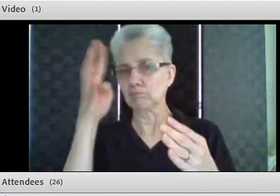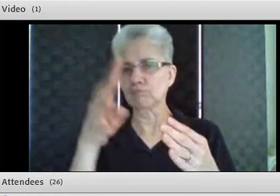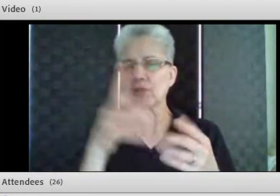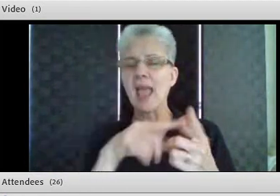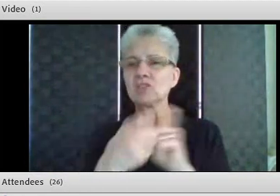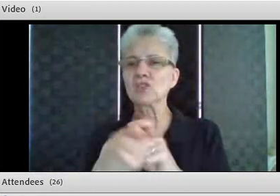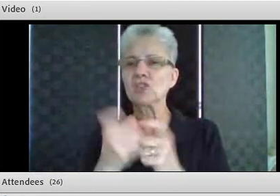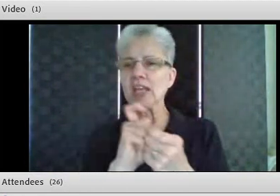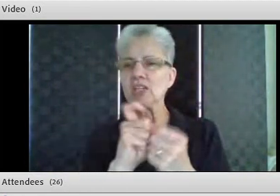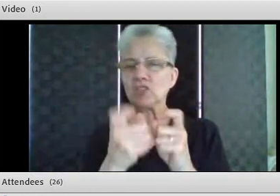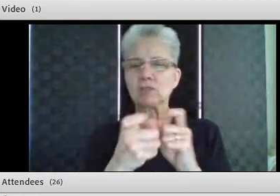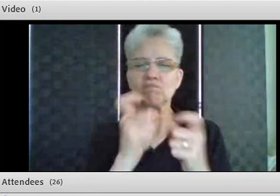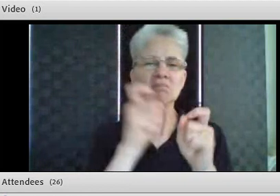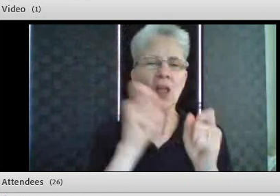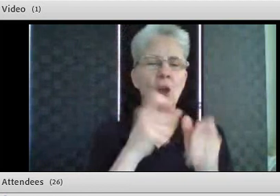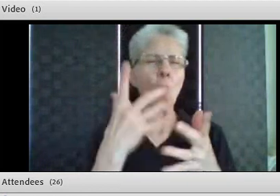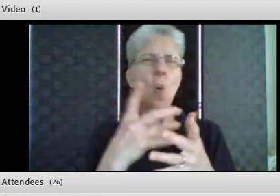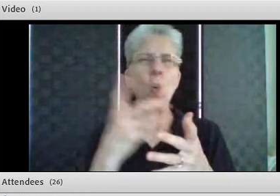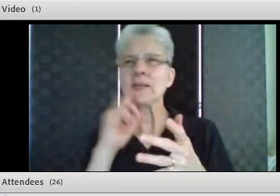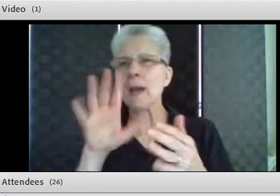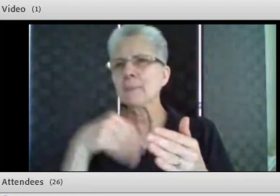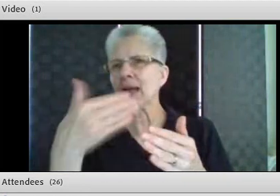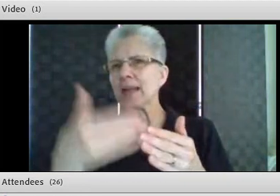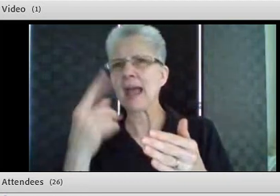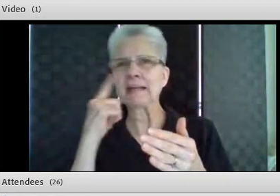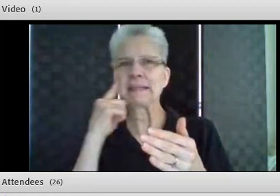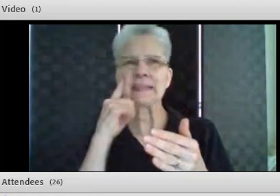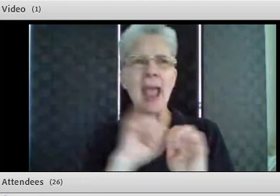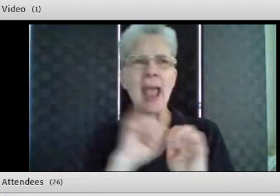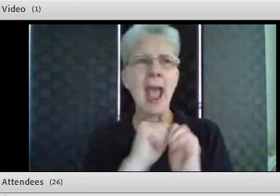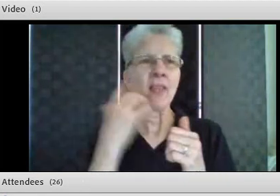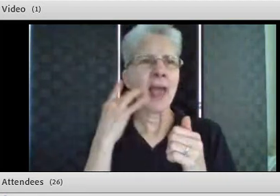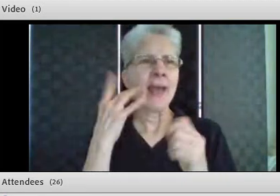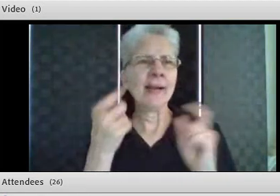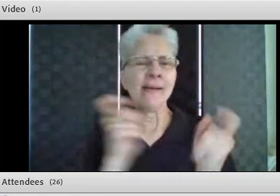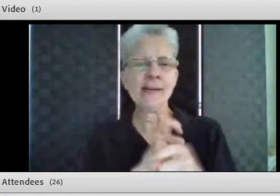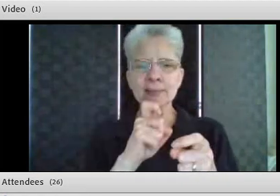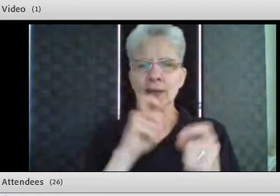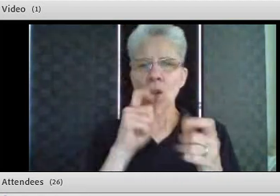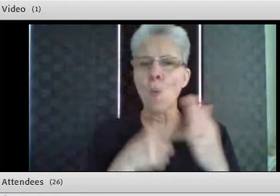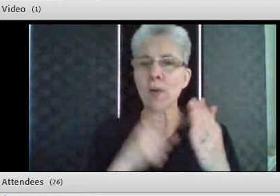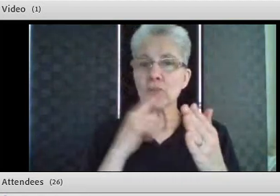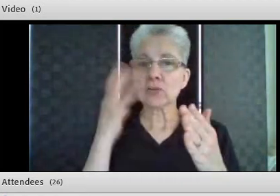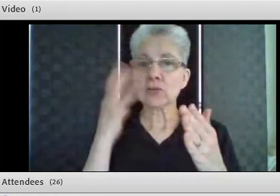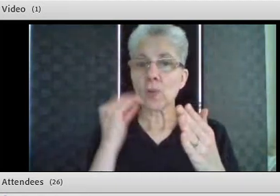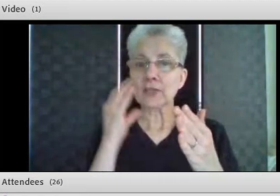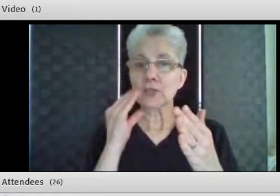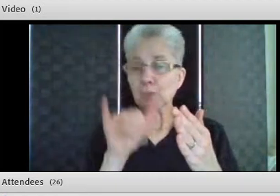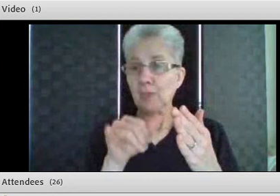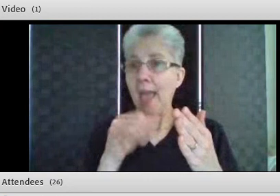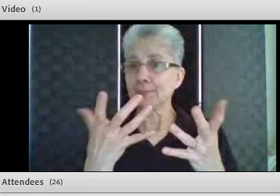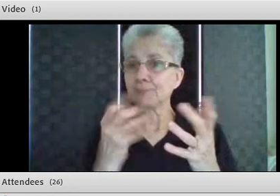and then it gives them the chance to go back and listen to their composition and change it, adjust it, flip one upside down